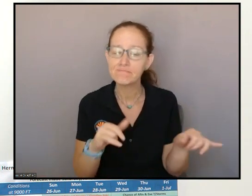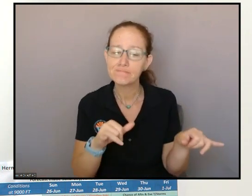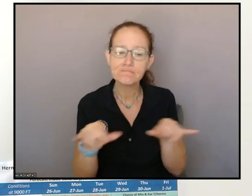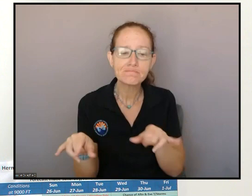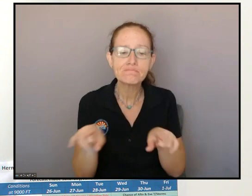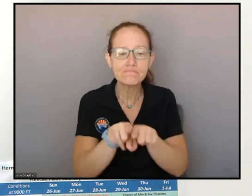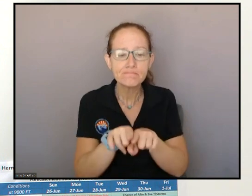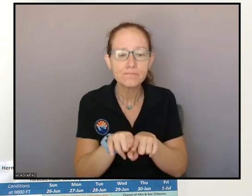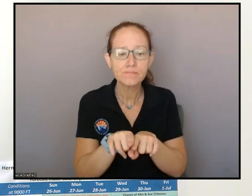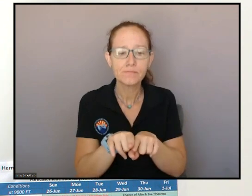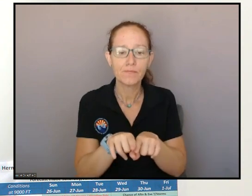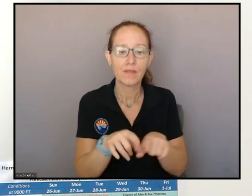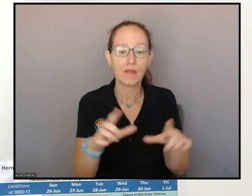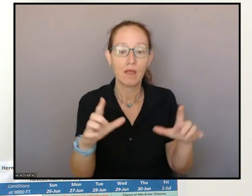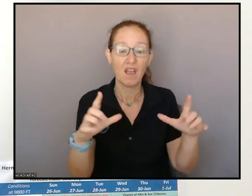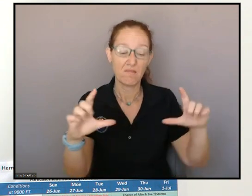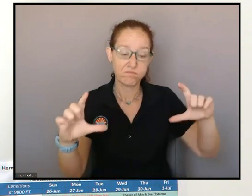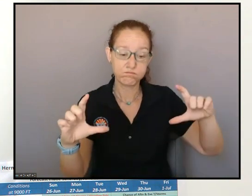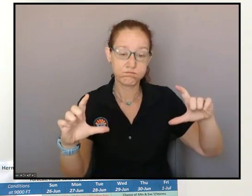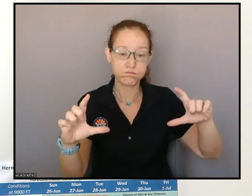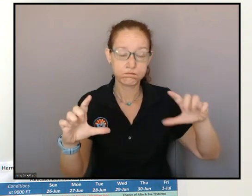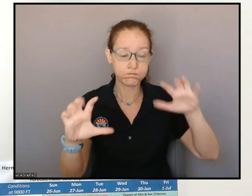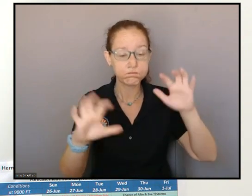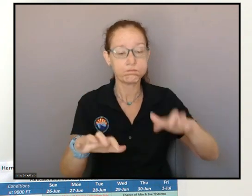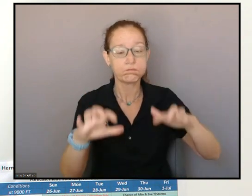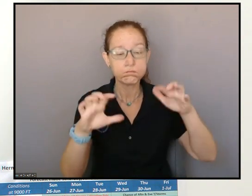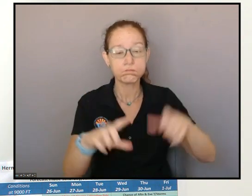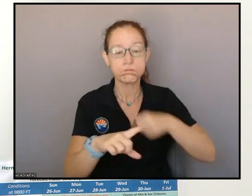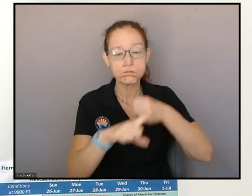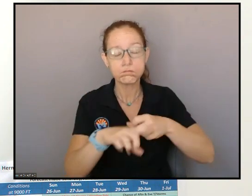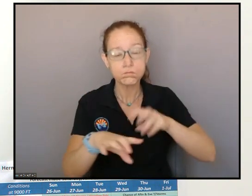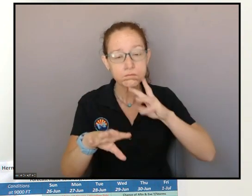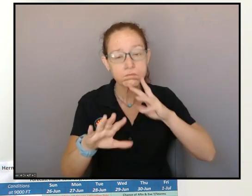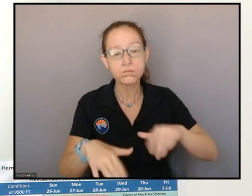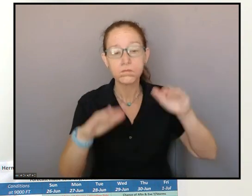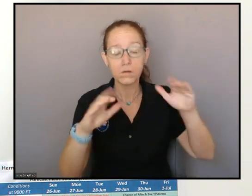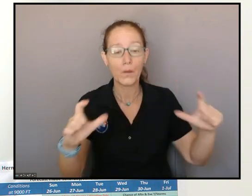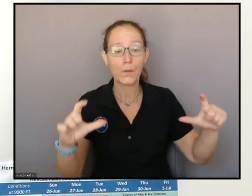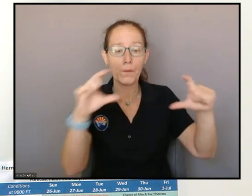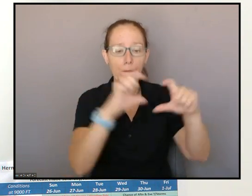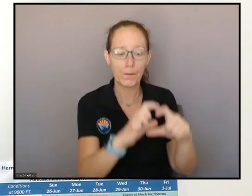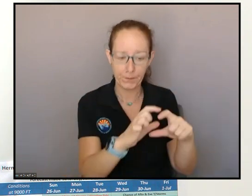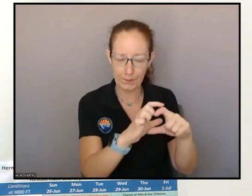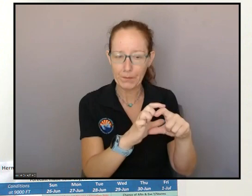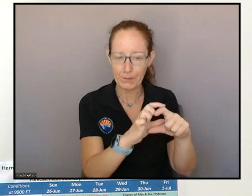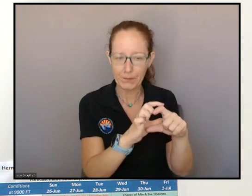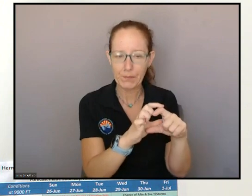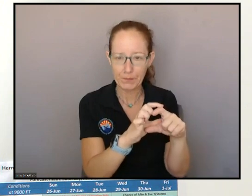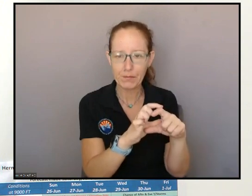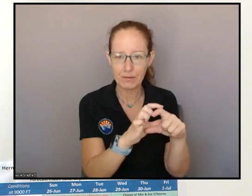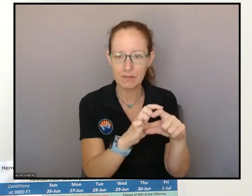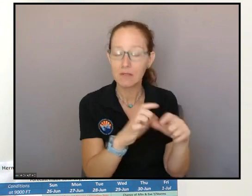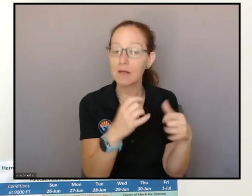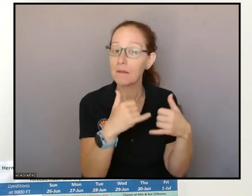hatched area, that heavy rain flash flood potential kind of decreases. But it does stay pretty much right over the